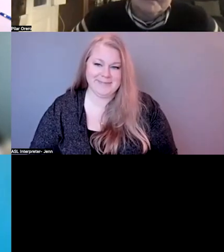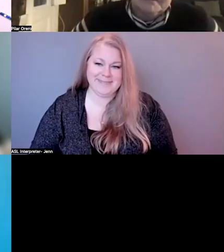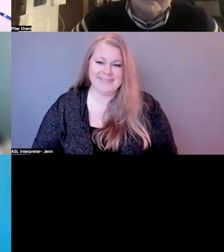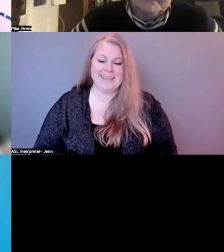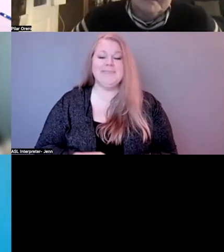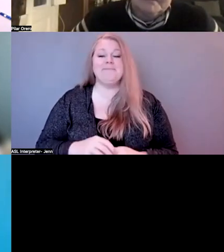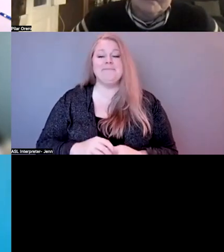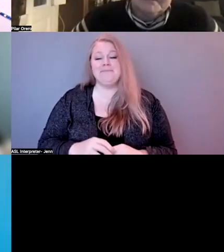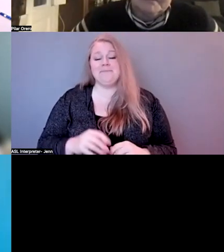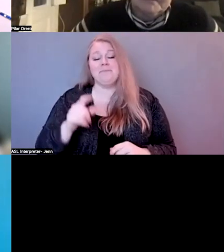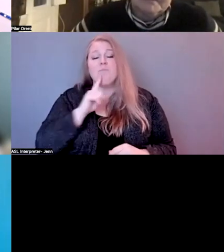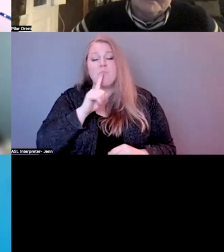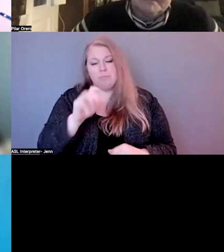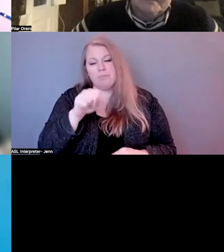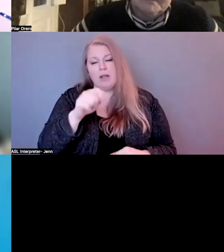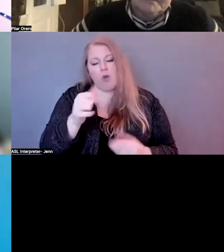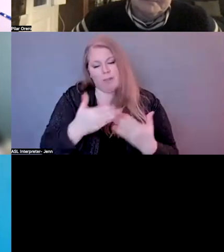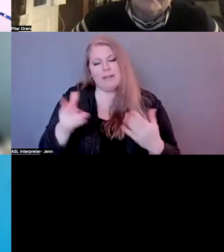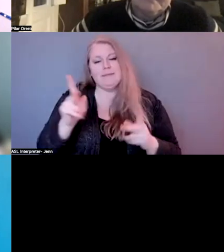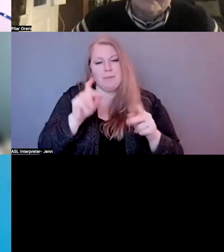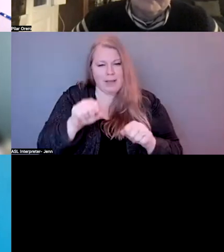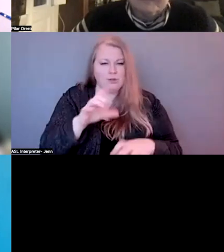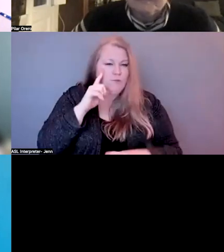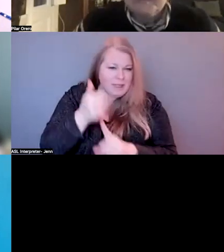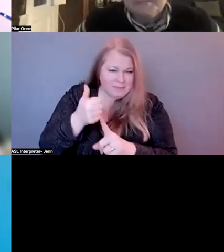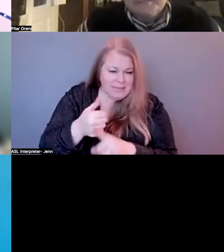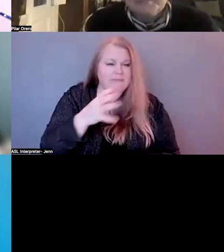There is stuff people can do for themselves and there is also people they can engage with.